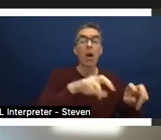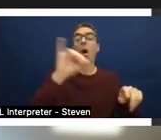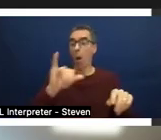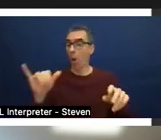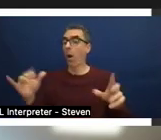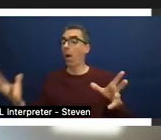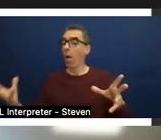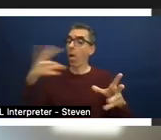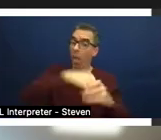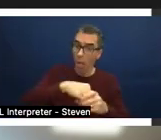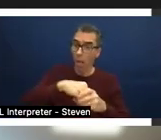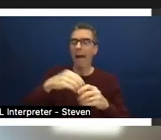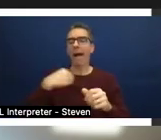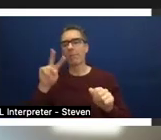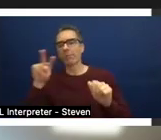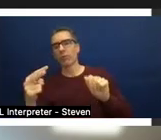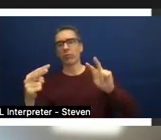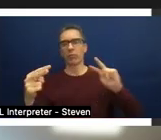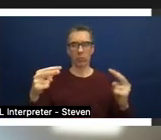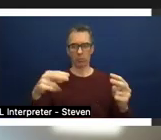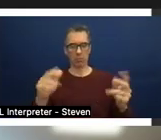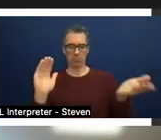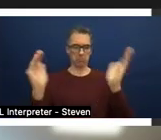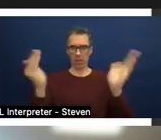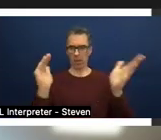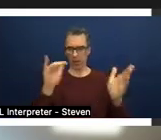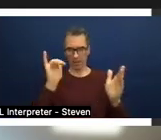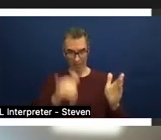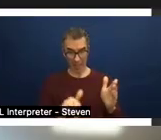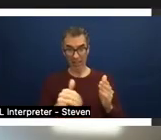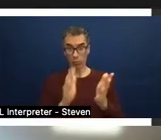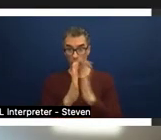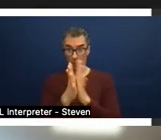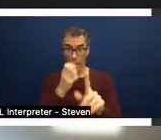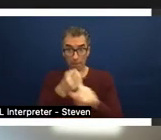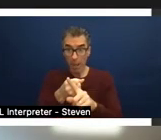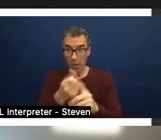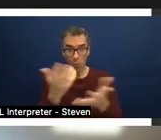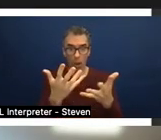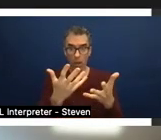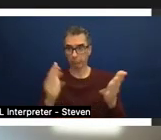around what those impacts to traffic are. So yeah, there's more to come on that.